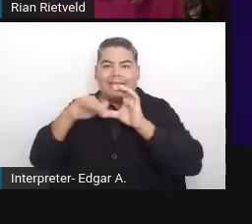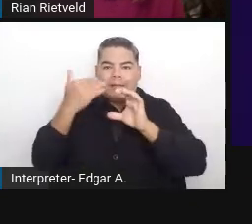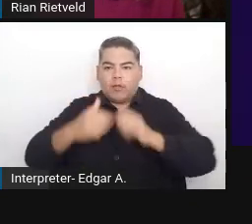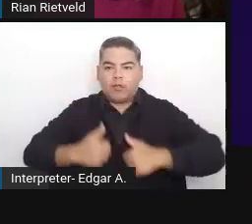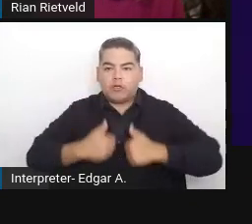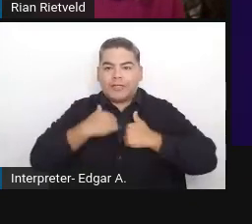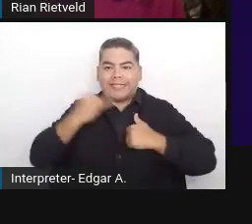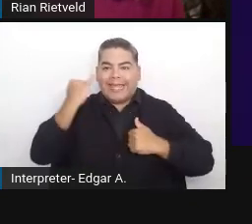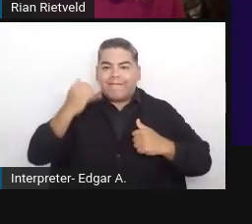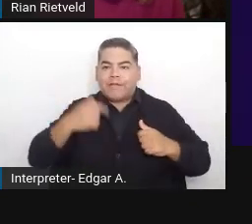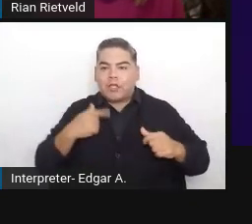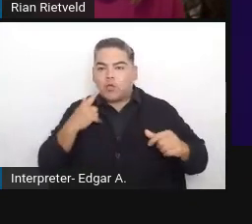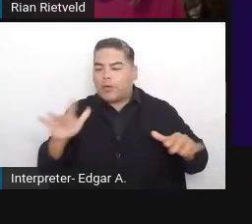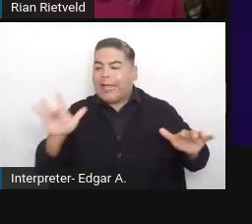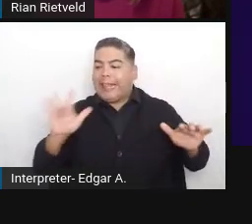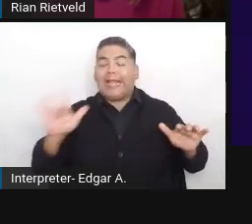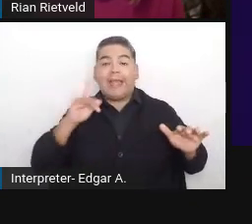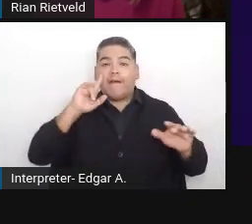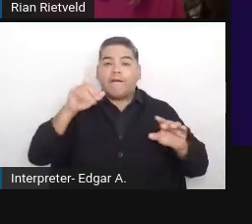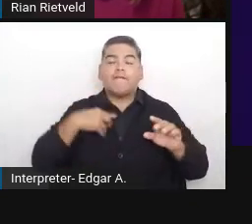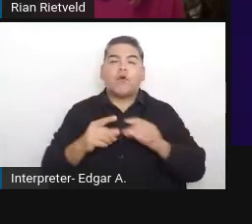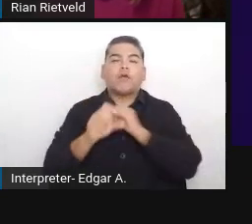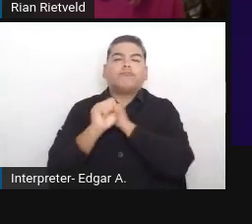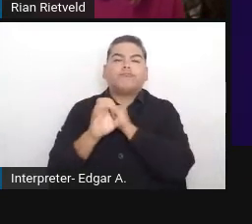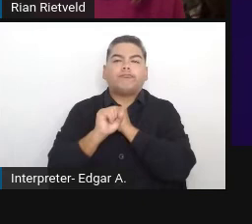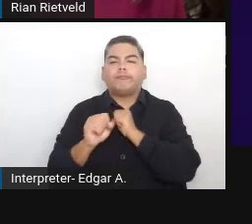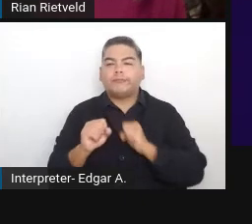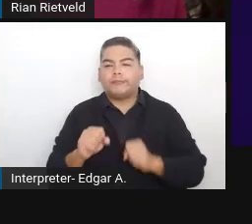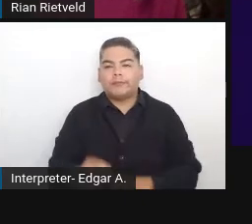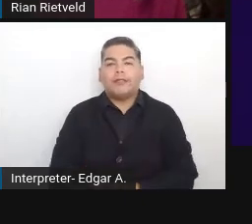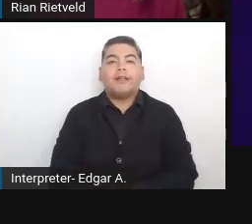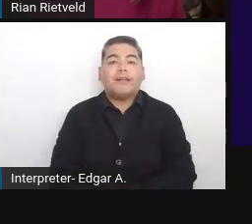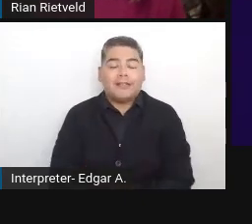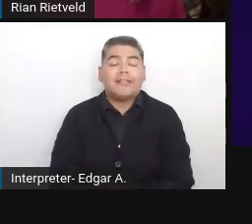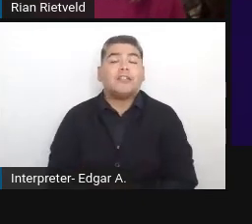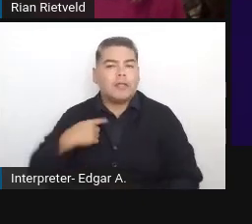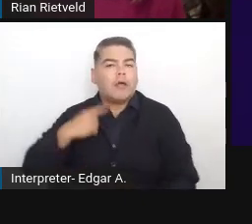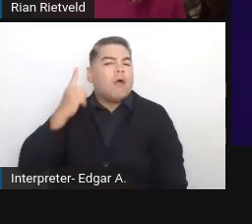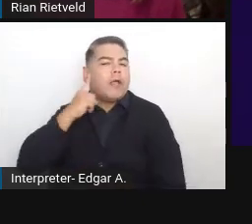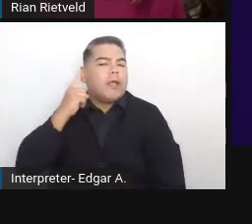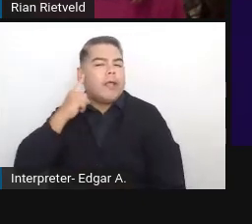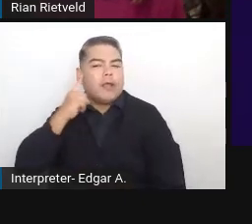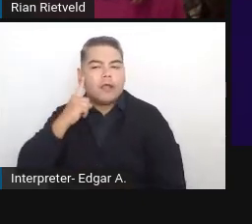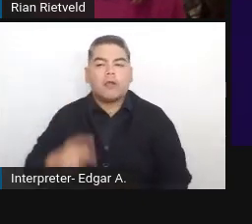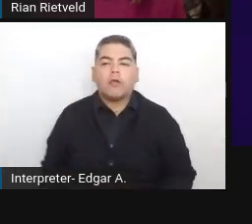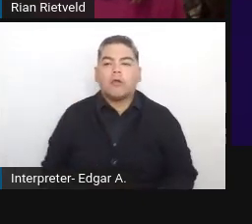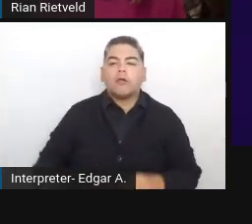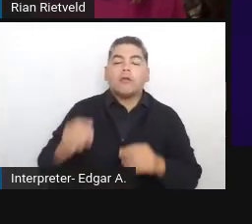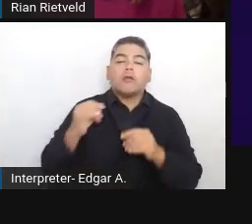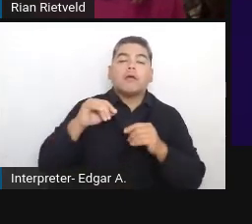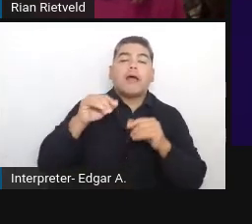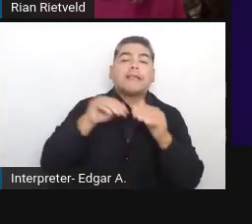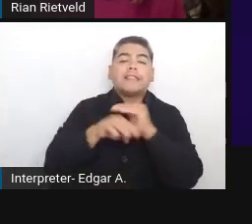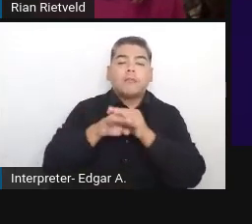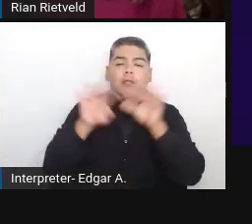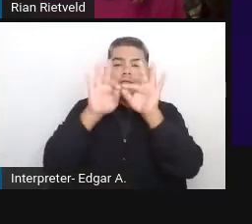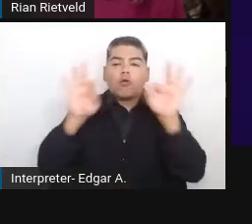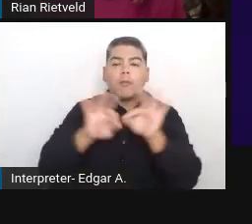I will read it with VoiceOver in Safari. Level 2, accessible form, Your name (Required) required edit text,